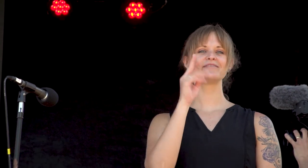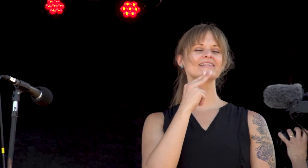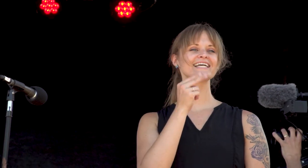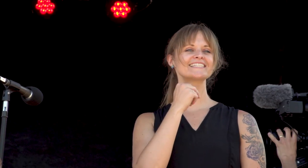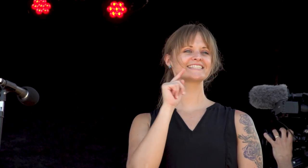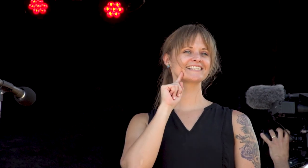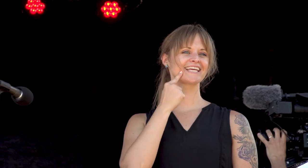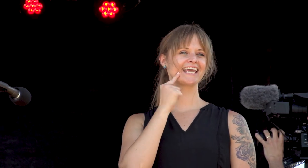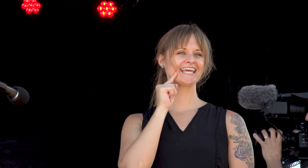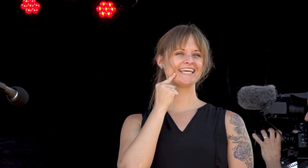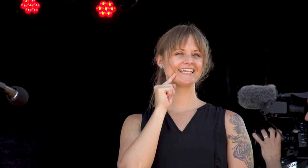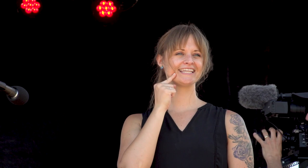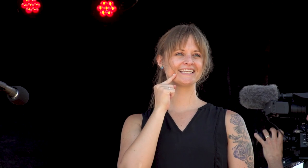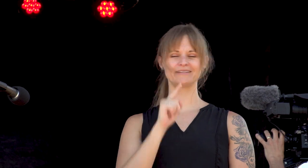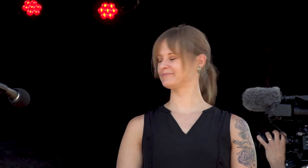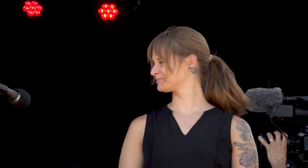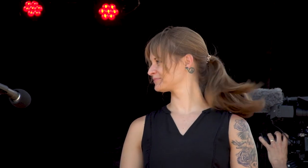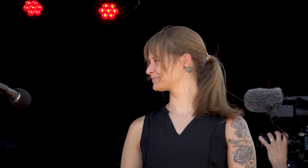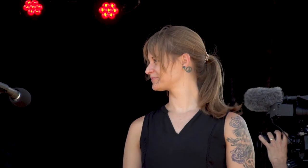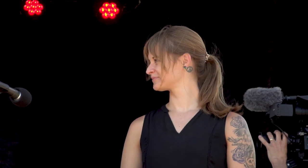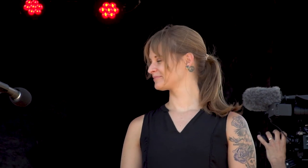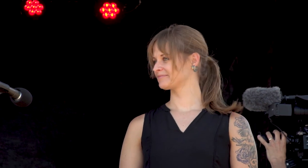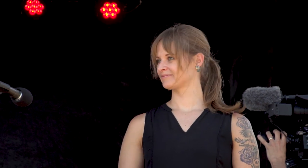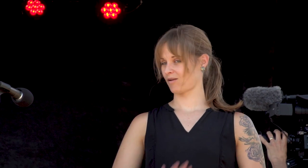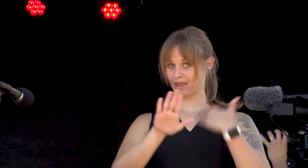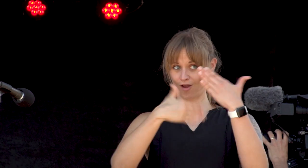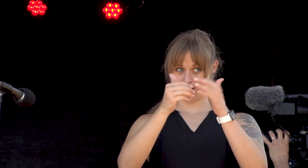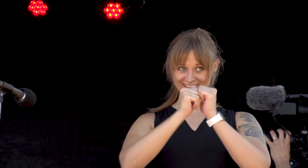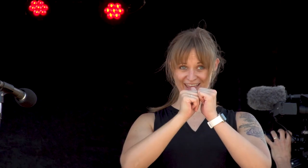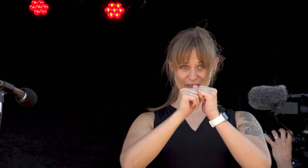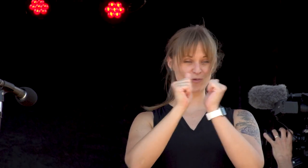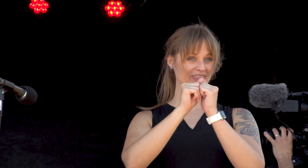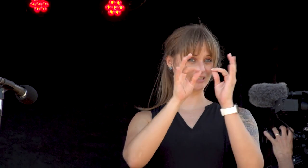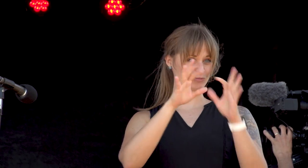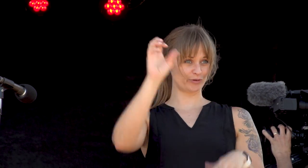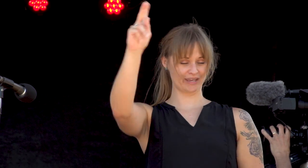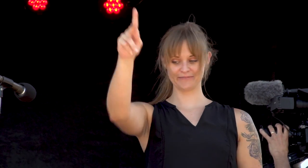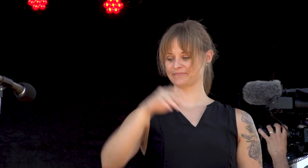molasses... candy. Alright, let's all do this together with Jessica. Here we go.